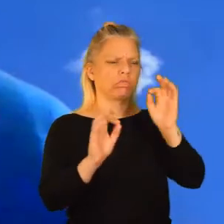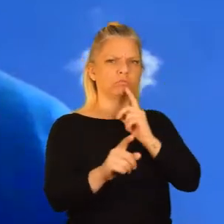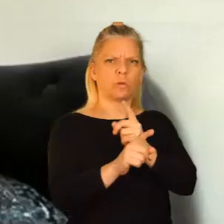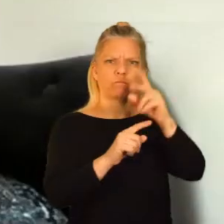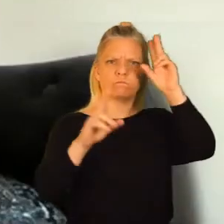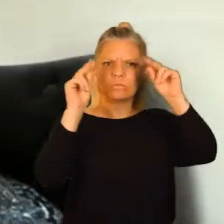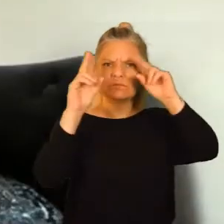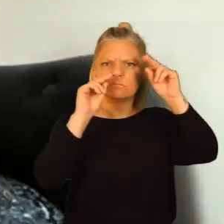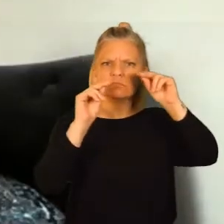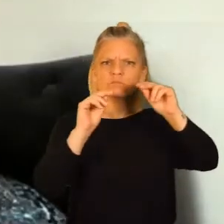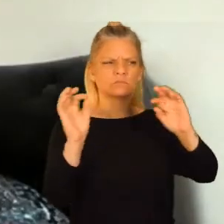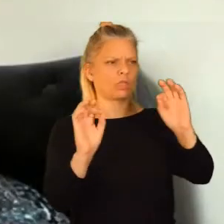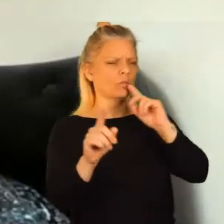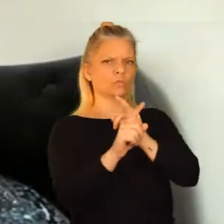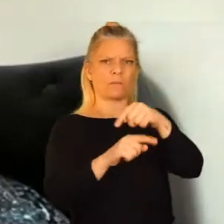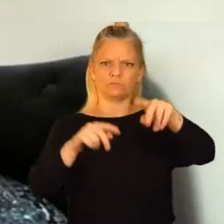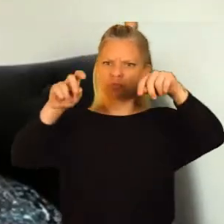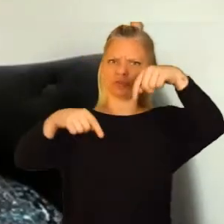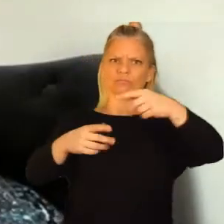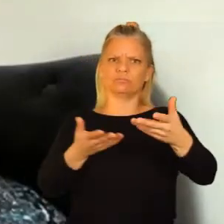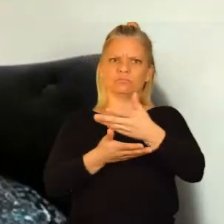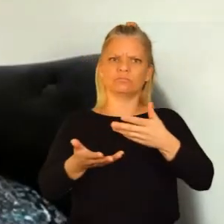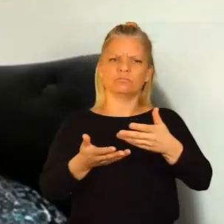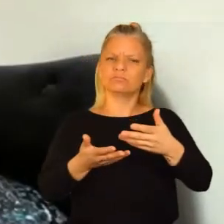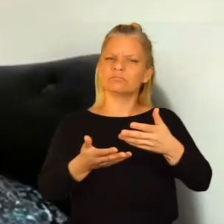That's the key that it it can change over time because some people when I've been